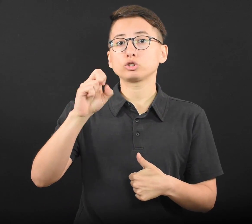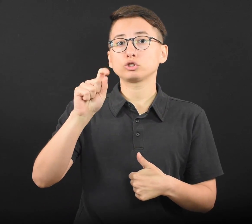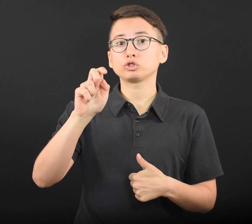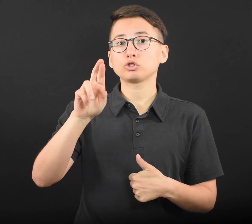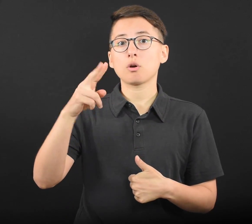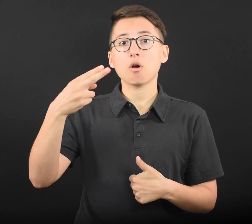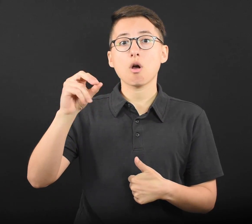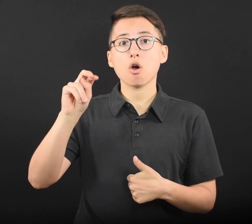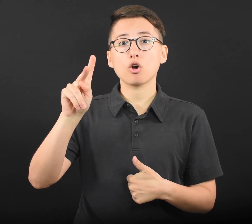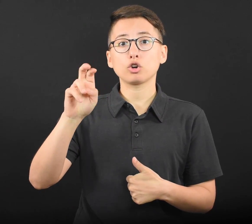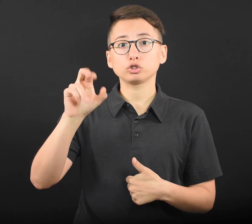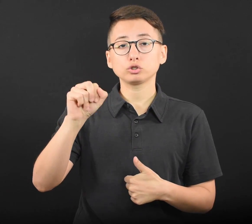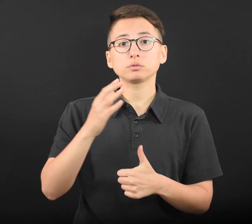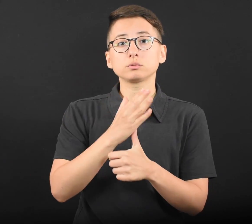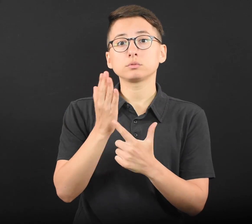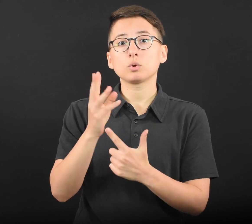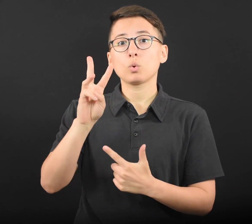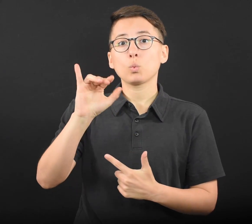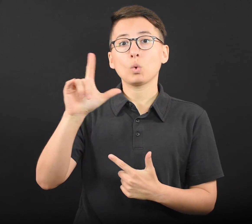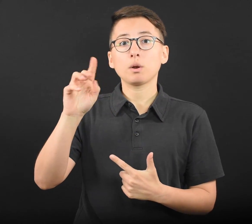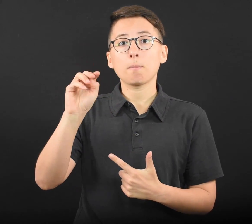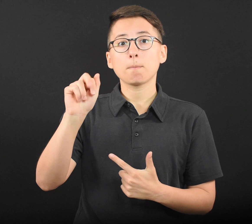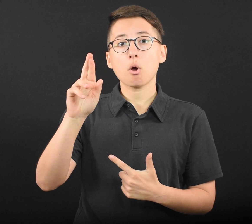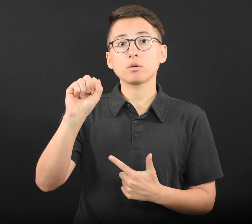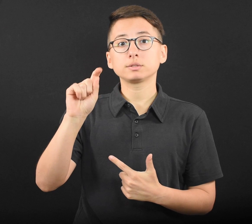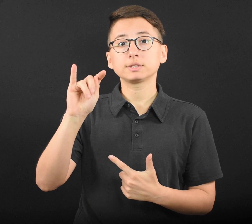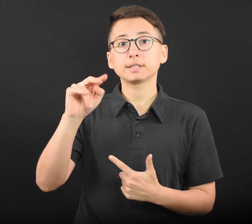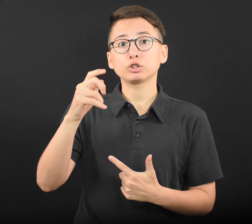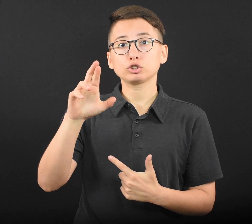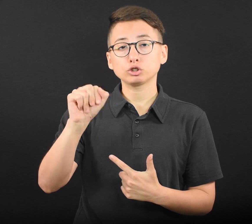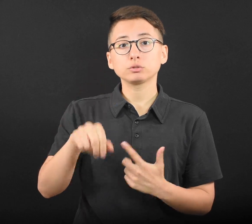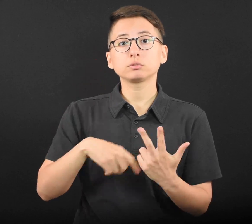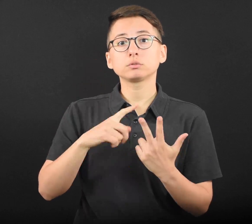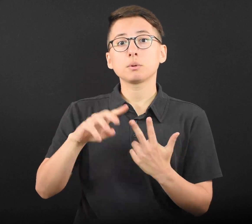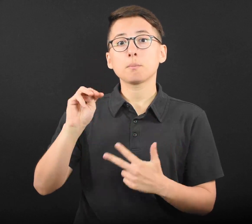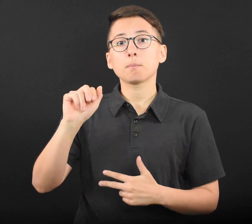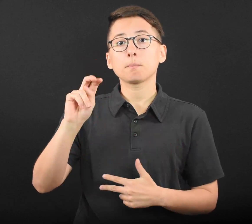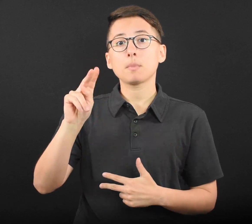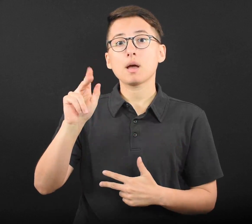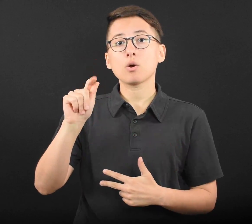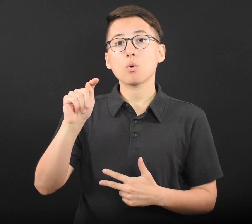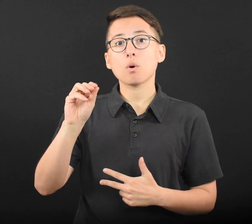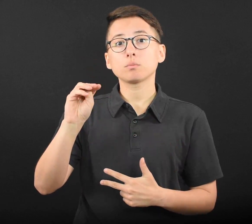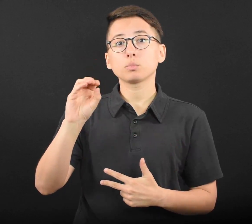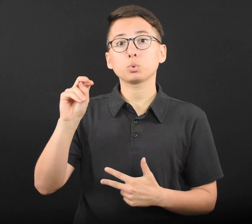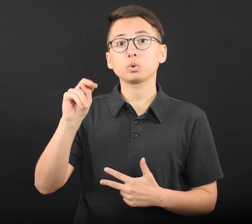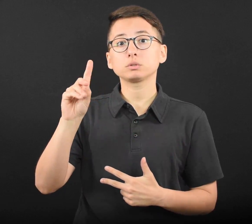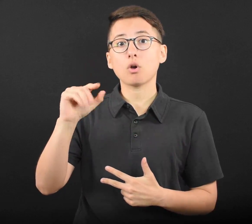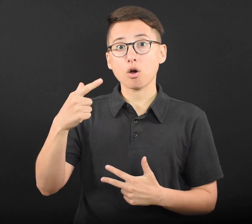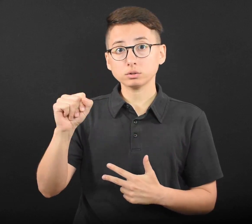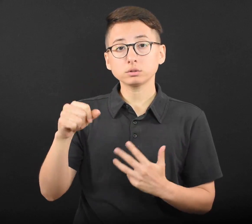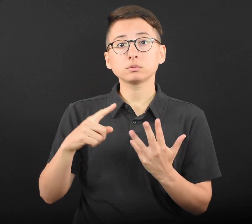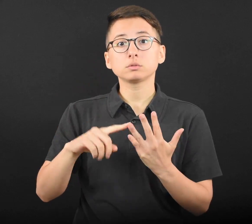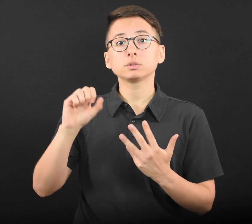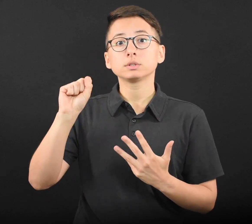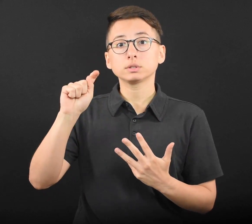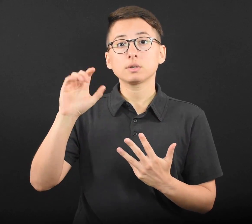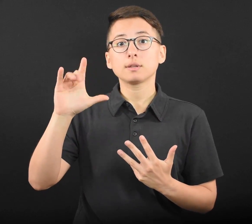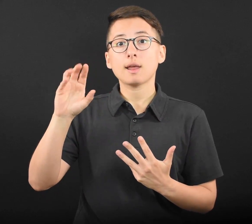Willmar Stingers, Mankato MoonDogs, St. Cloud Rox and the Duluth Huskies.